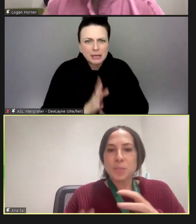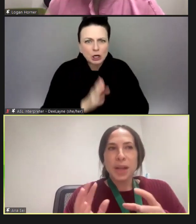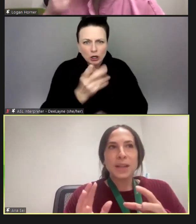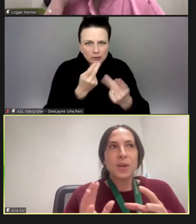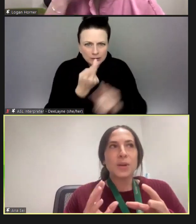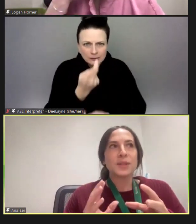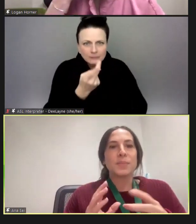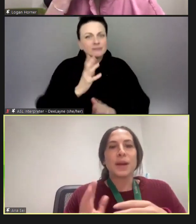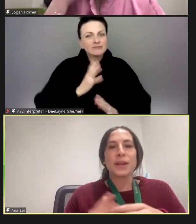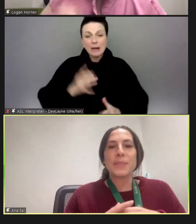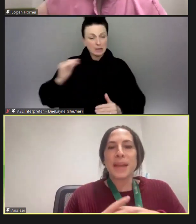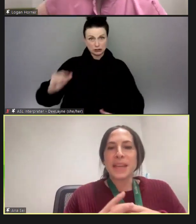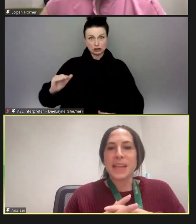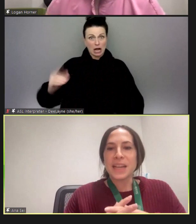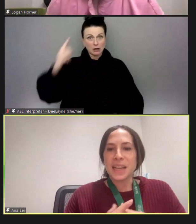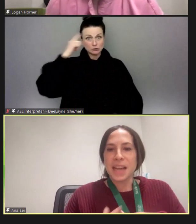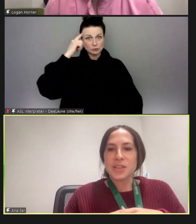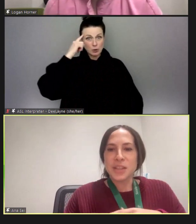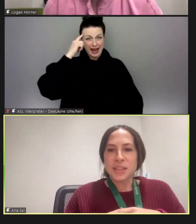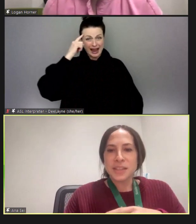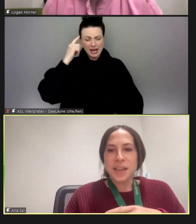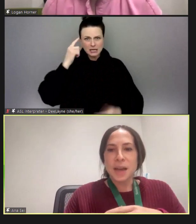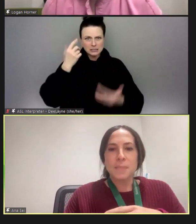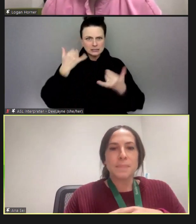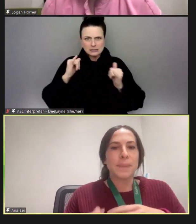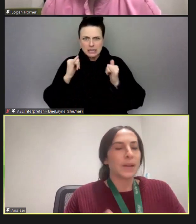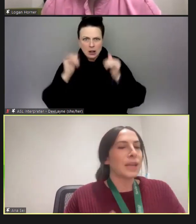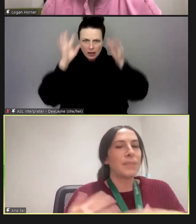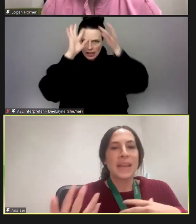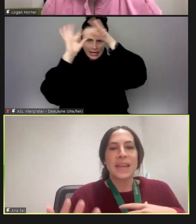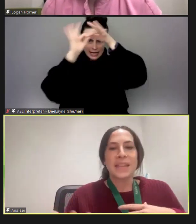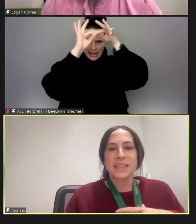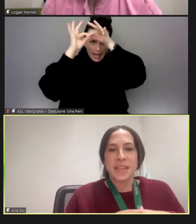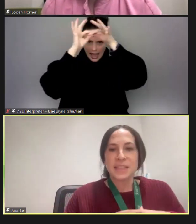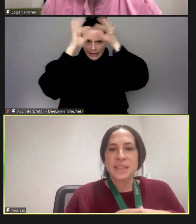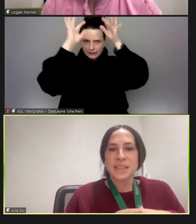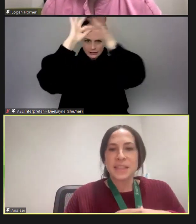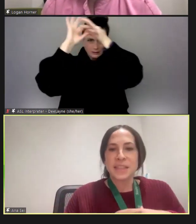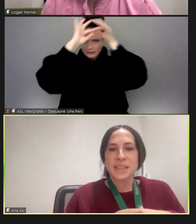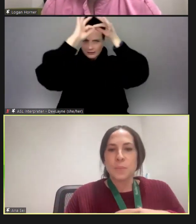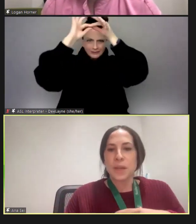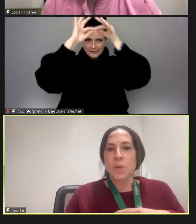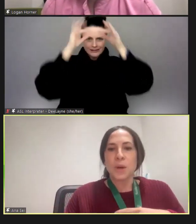brain who is barely making connections